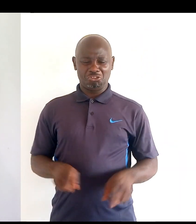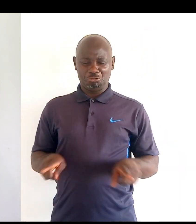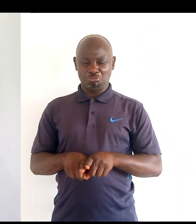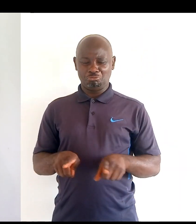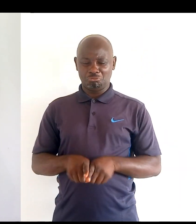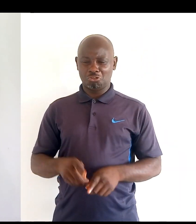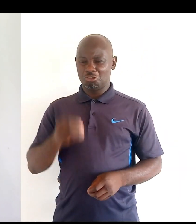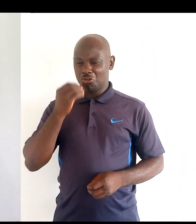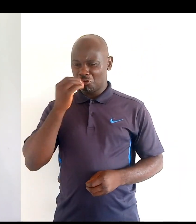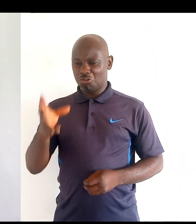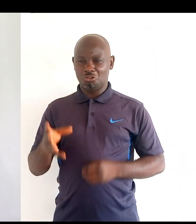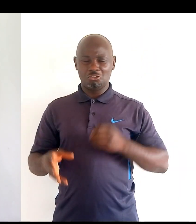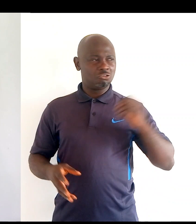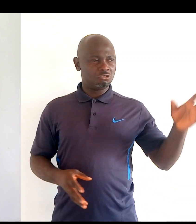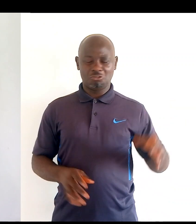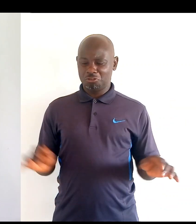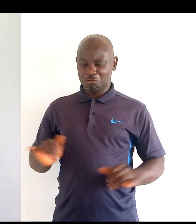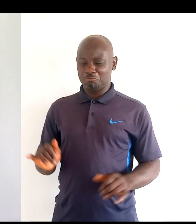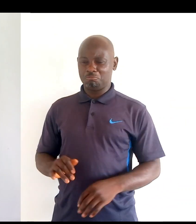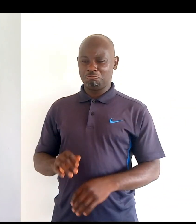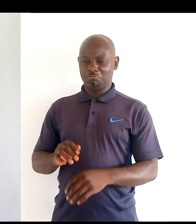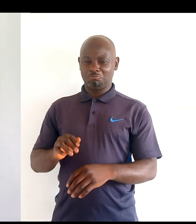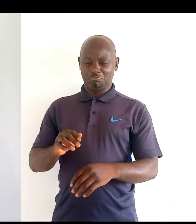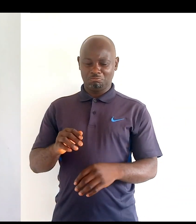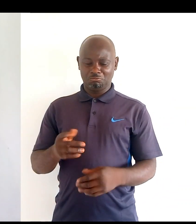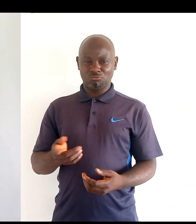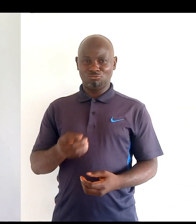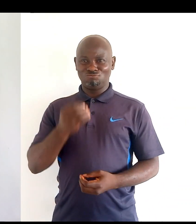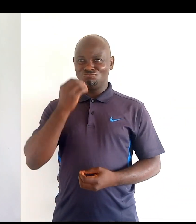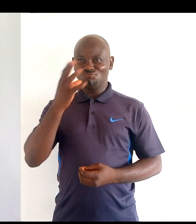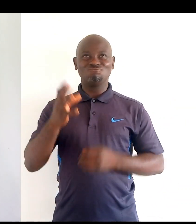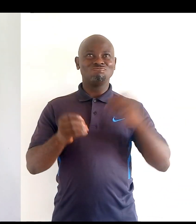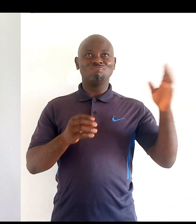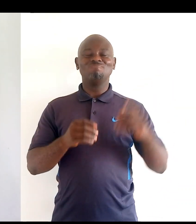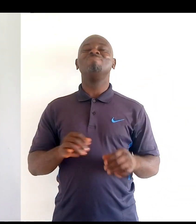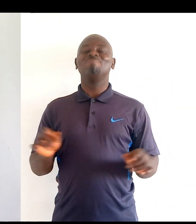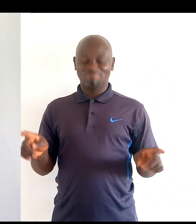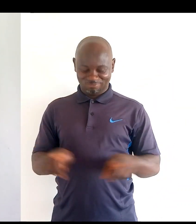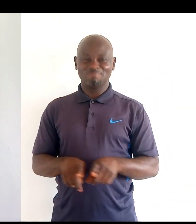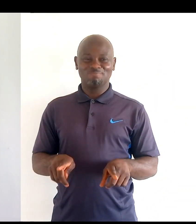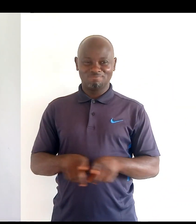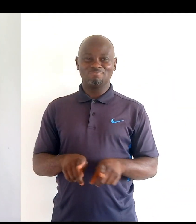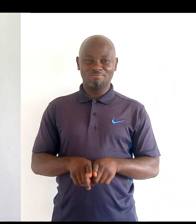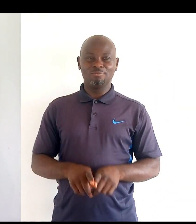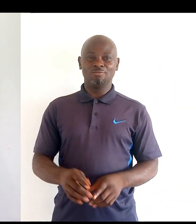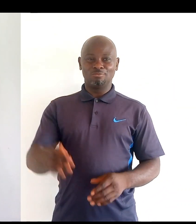likelihood that they would abandon their own sign language, and then migrate to use the new sign